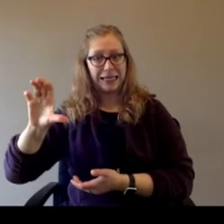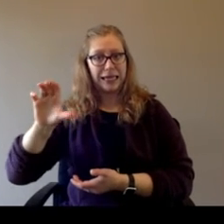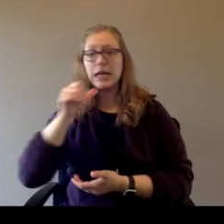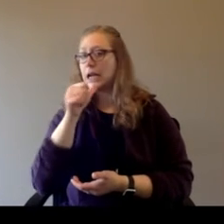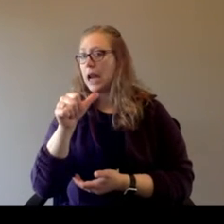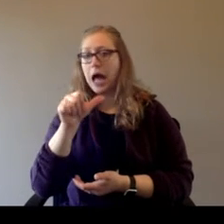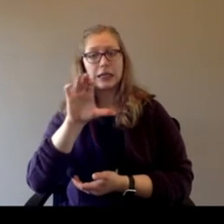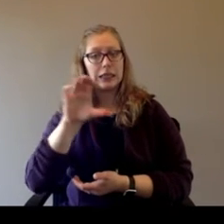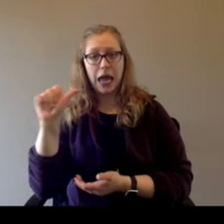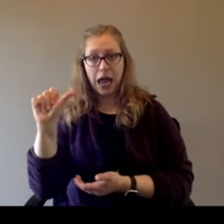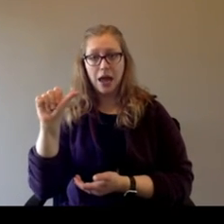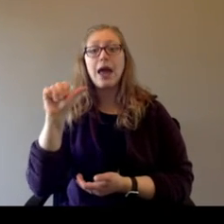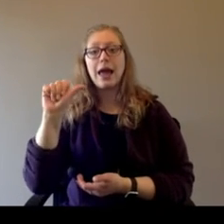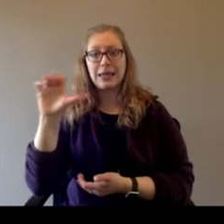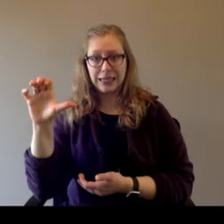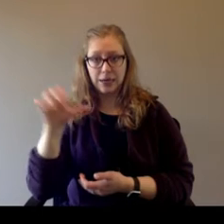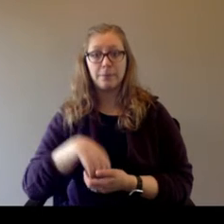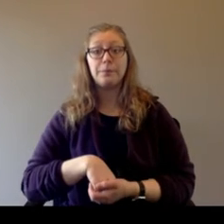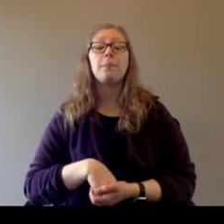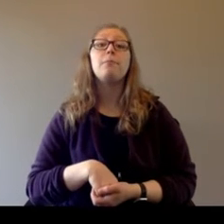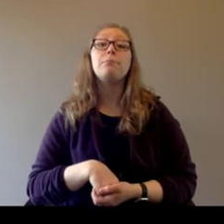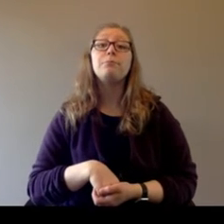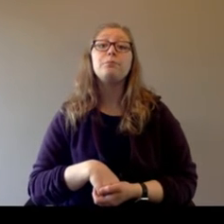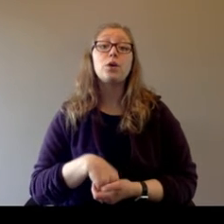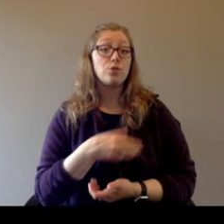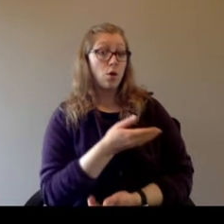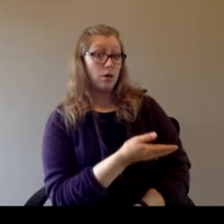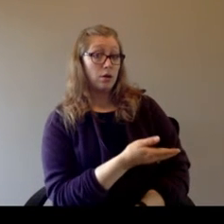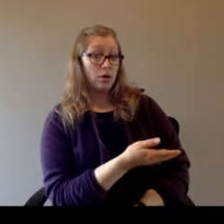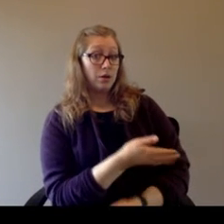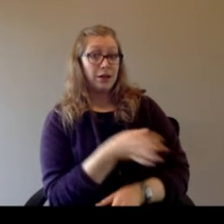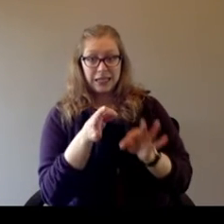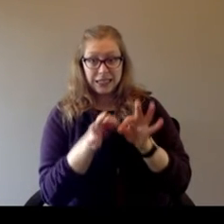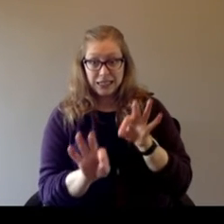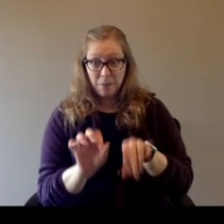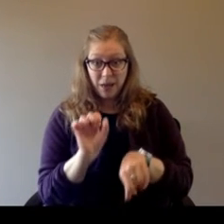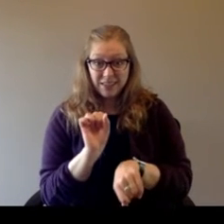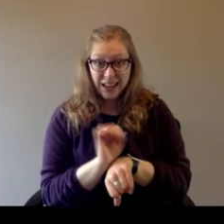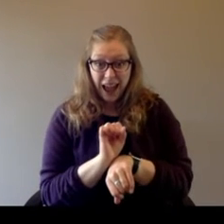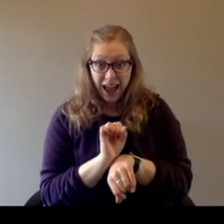Okay, so here's a simple task. They want us to name the